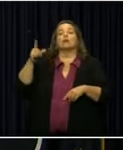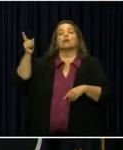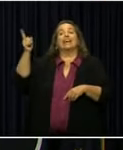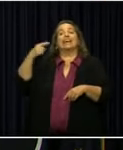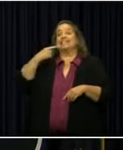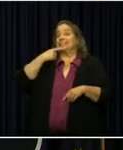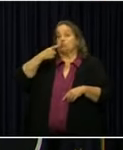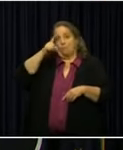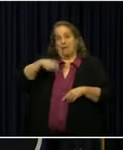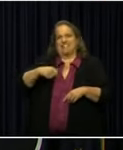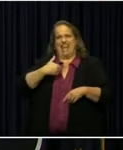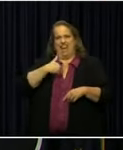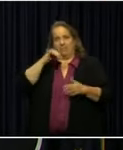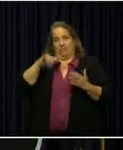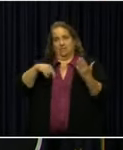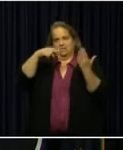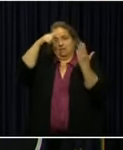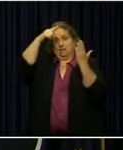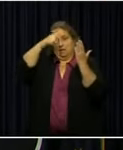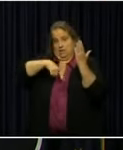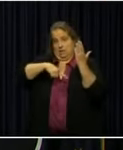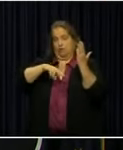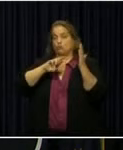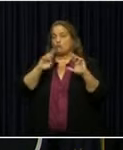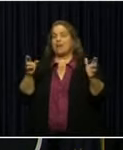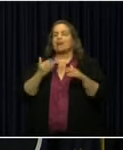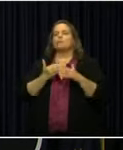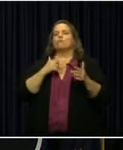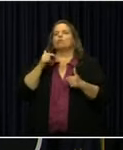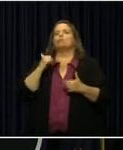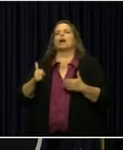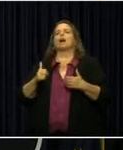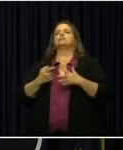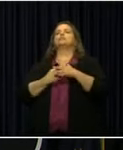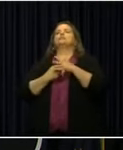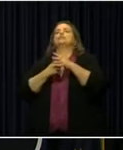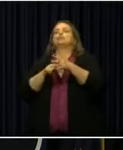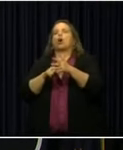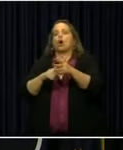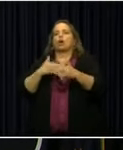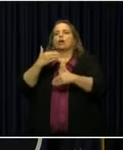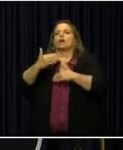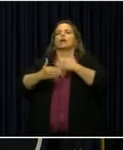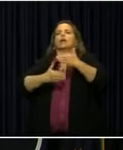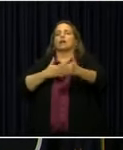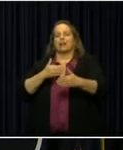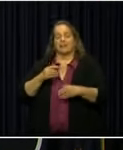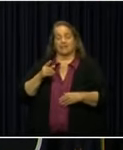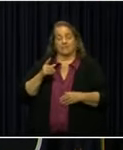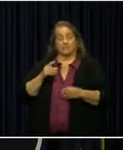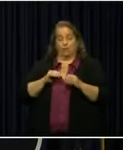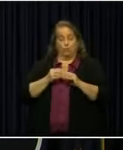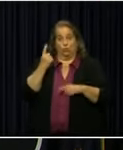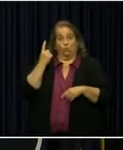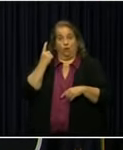KNOW WE'RE ACTUALLY IN A RECOVERY PERIOD AND WE'RE AT NO LIKELY TO HAVE, AT LEAST AT THAT MOMENT, A RESURGENCE.